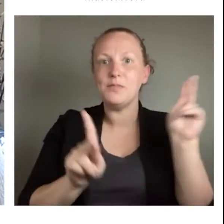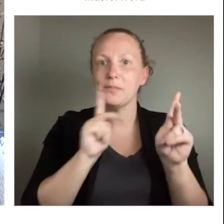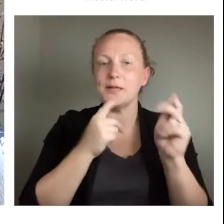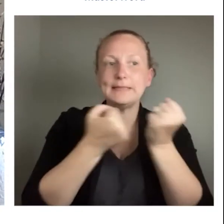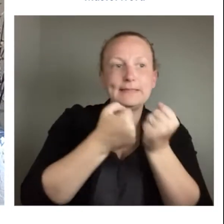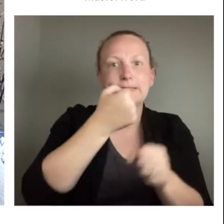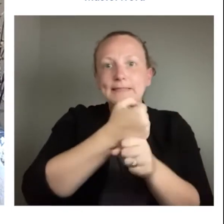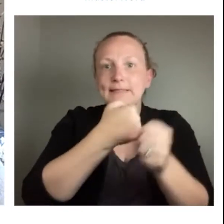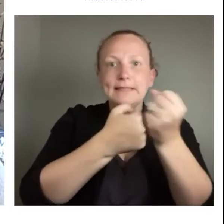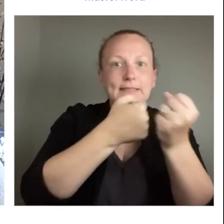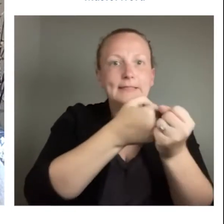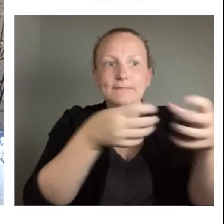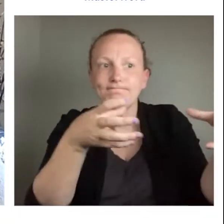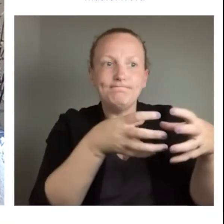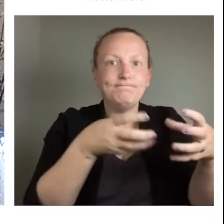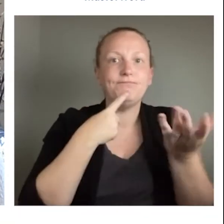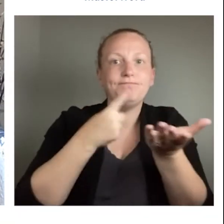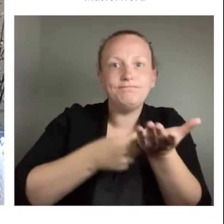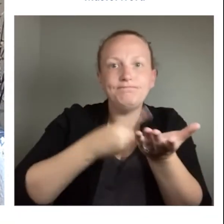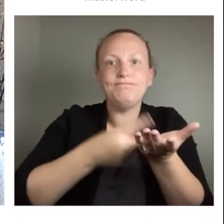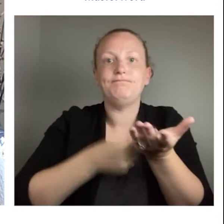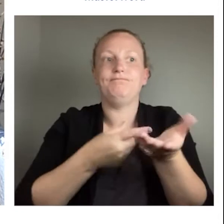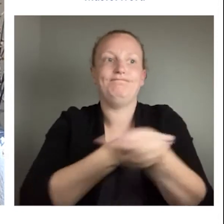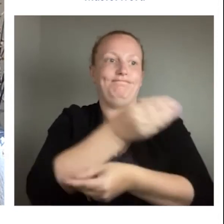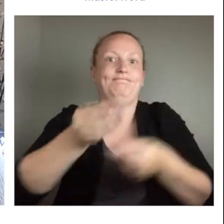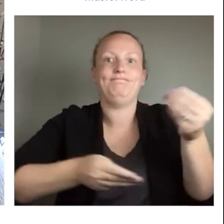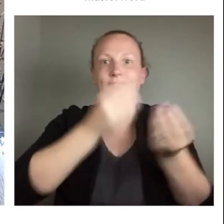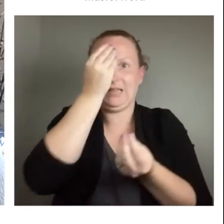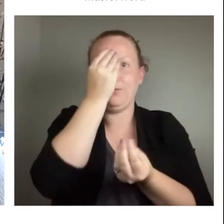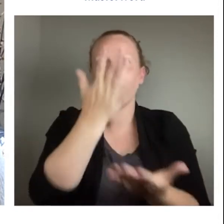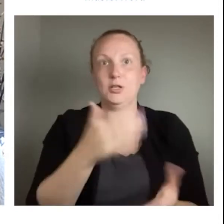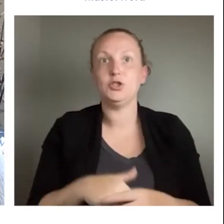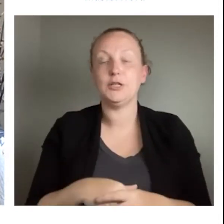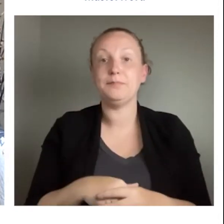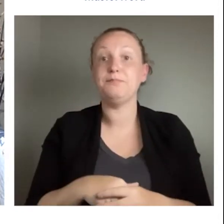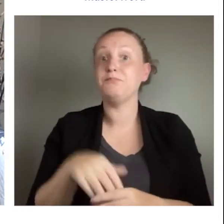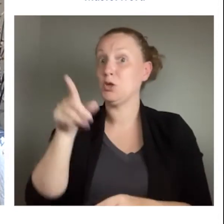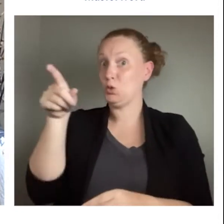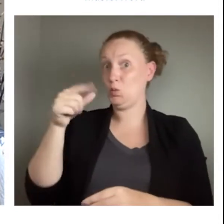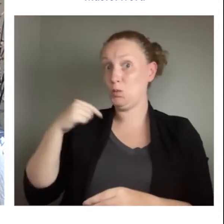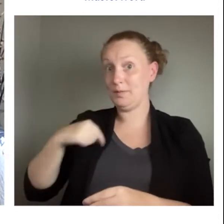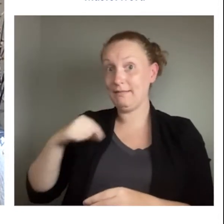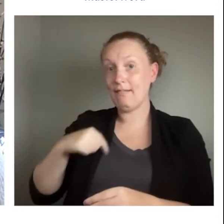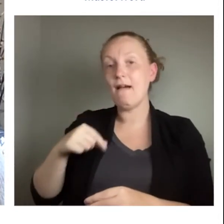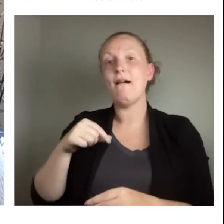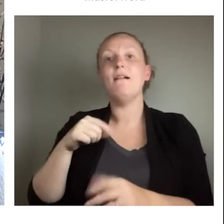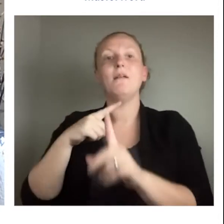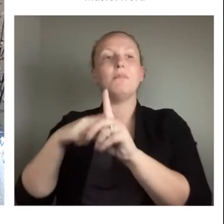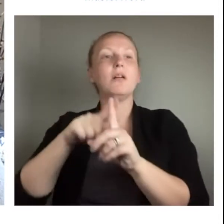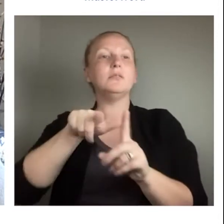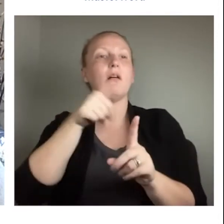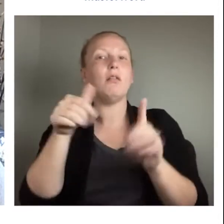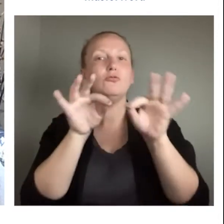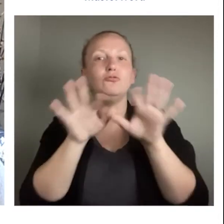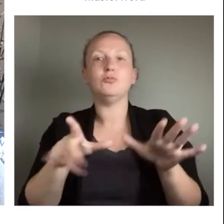And providers like you and like many others have been there for us to help us in schools and in providing services for students.